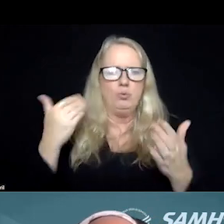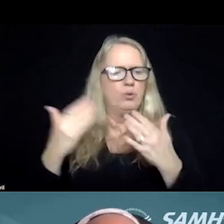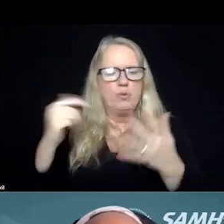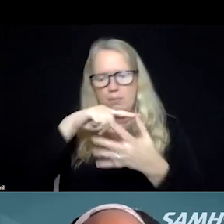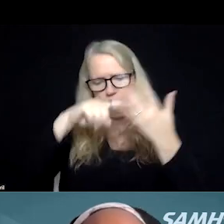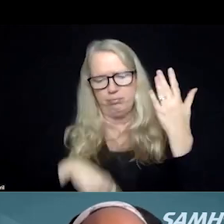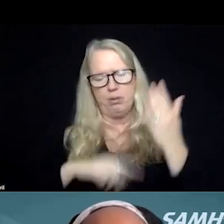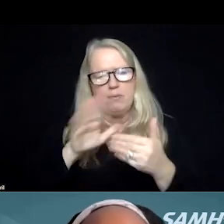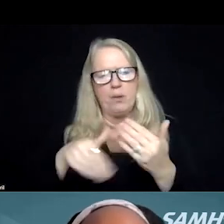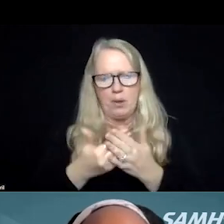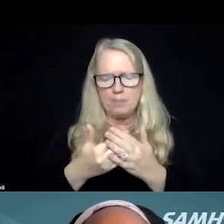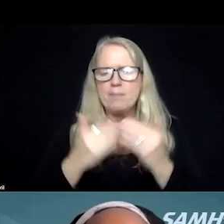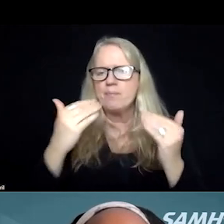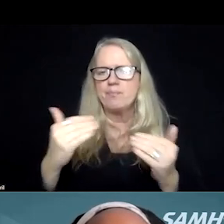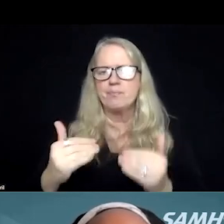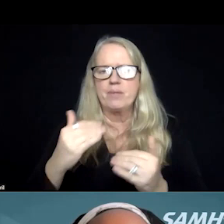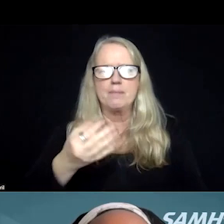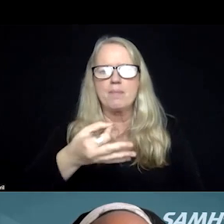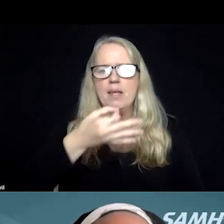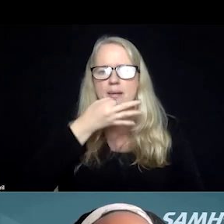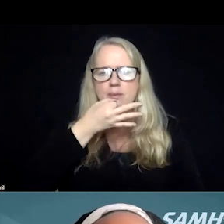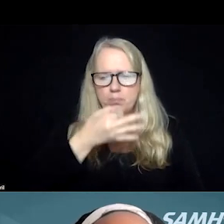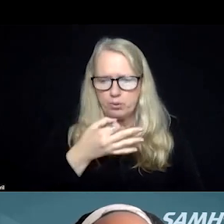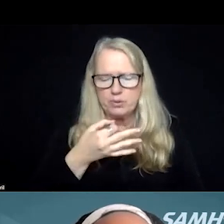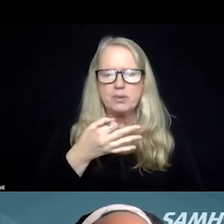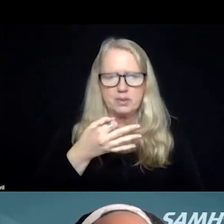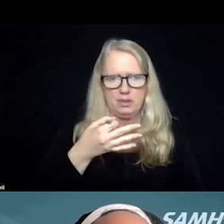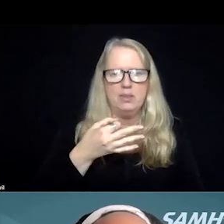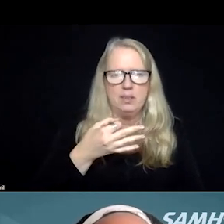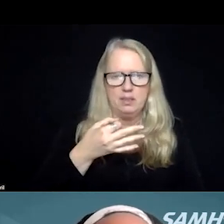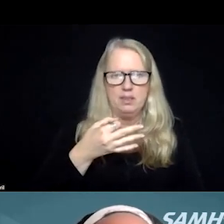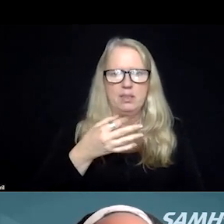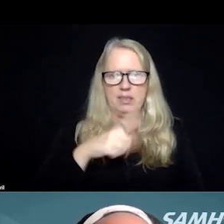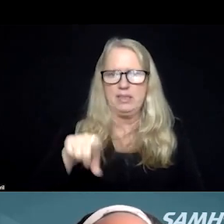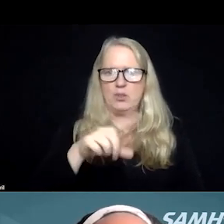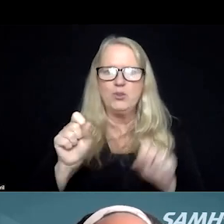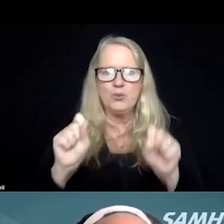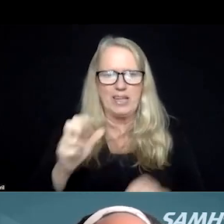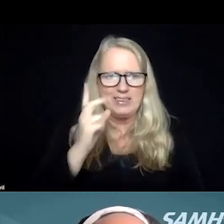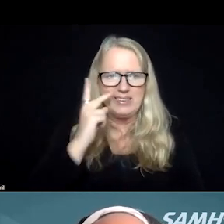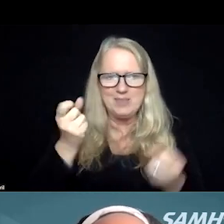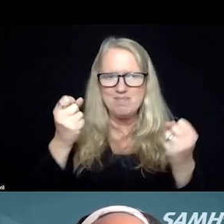THE NEXT SLIDE, EXPERTS, WERE -- YOU CAN SEE HERE WERE FEDERAL